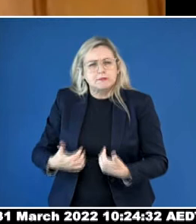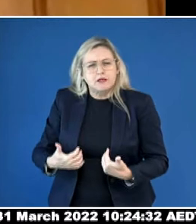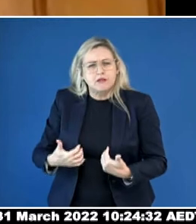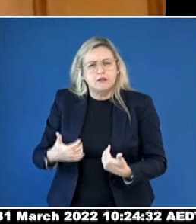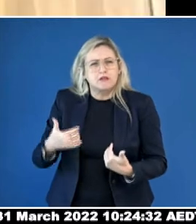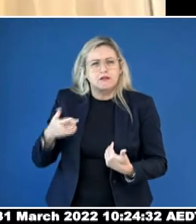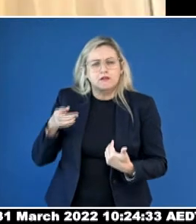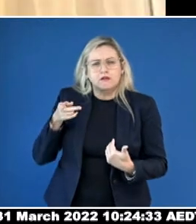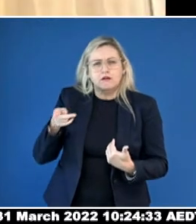Yes.